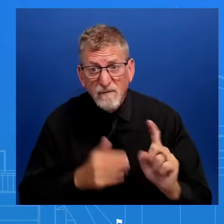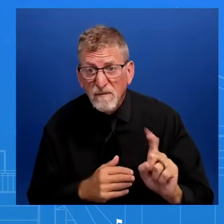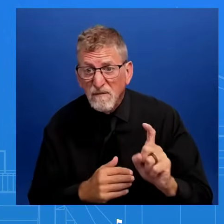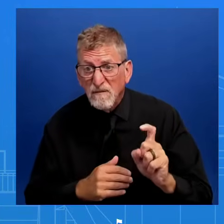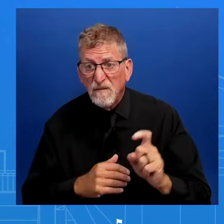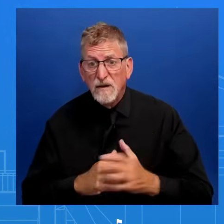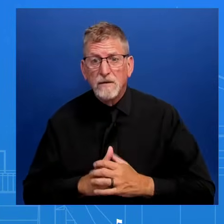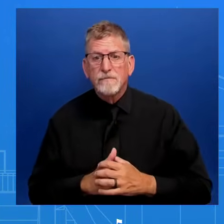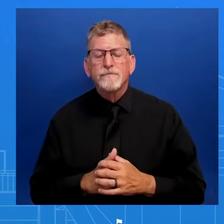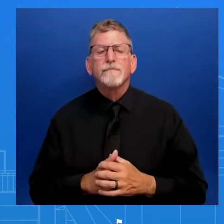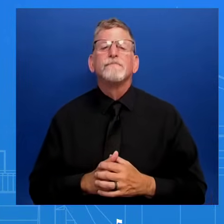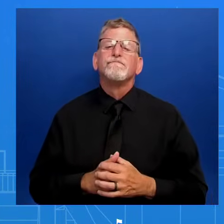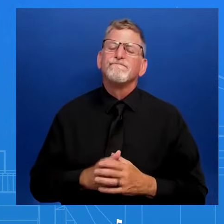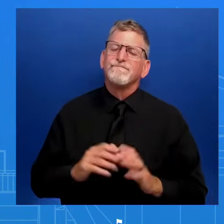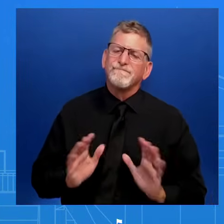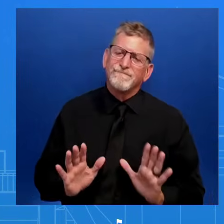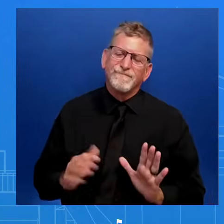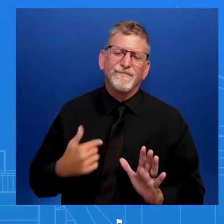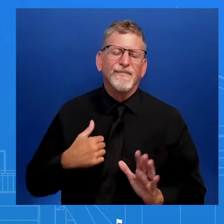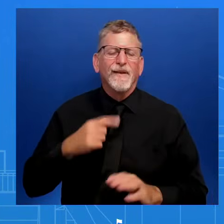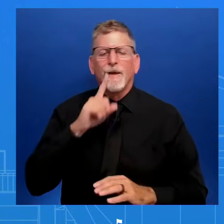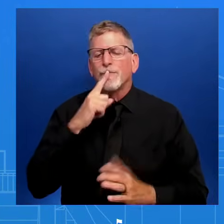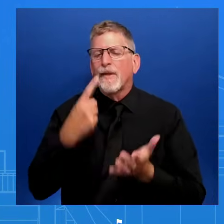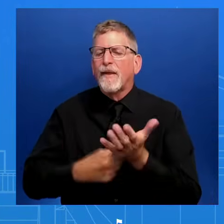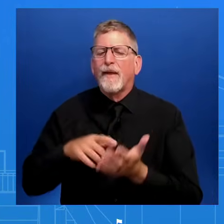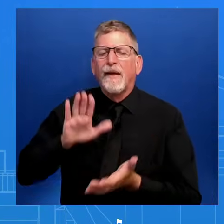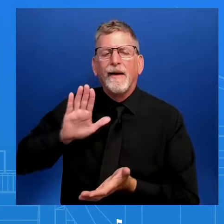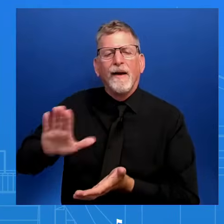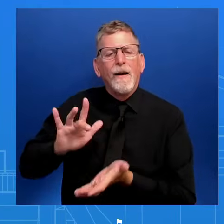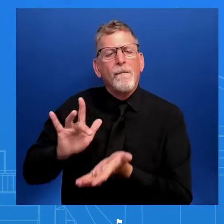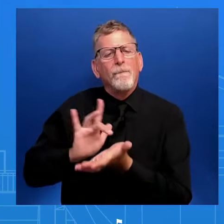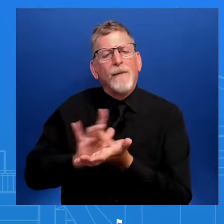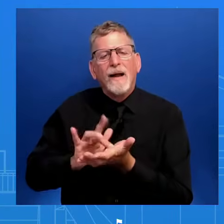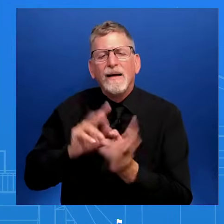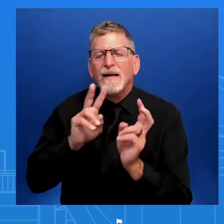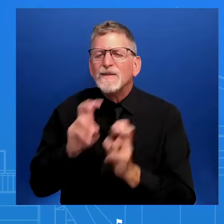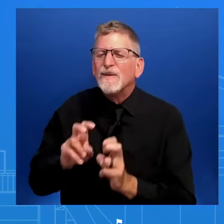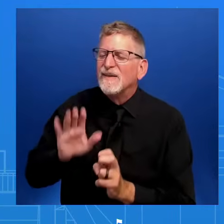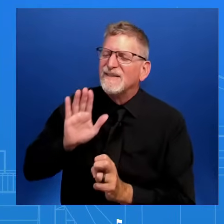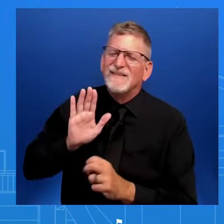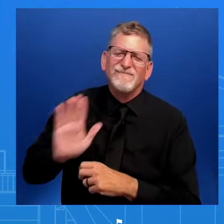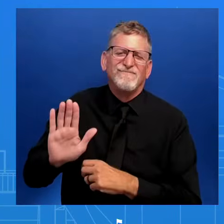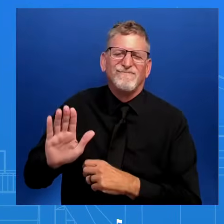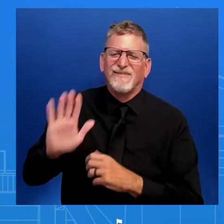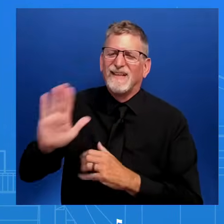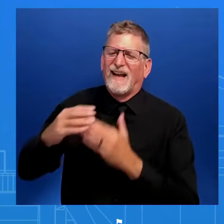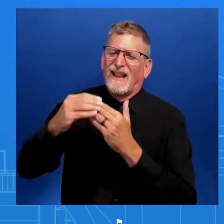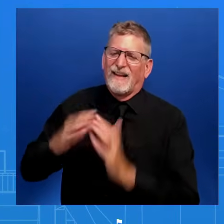before as it relates to jobs and as it relates to making sure that we're making things in America again.